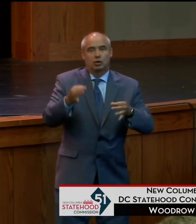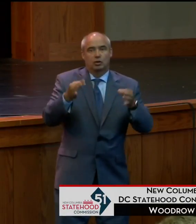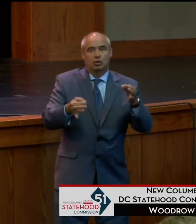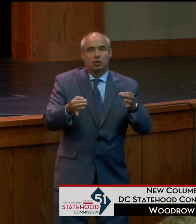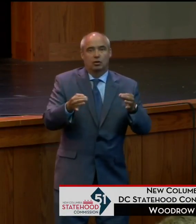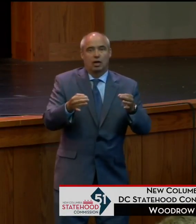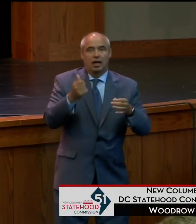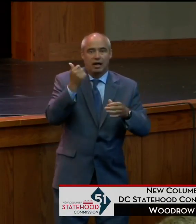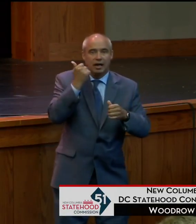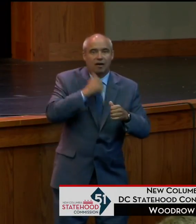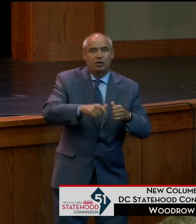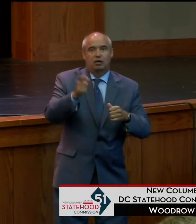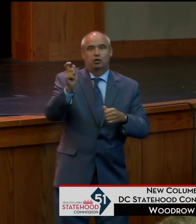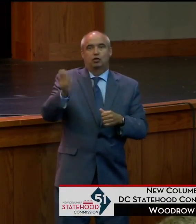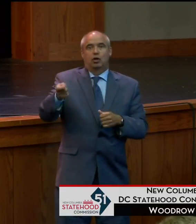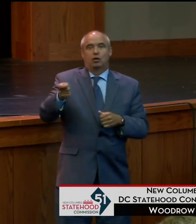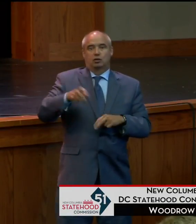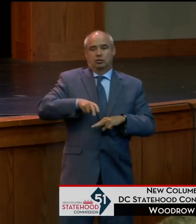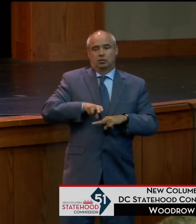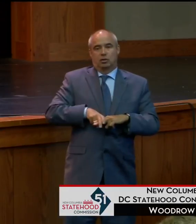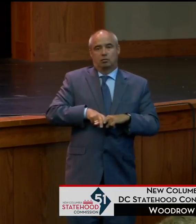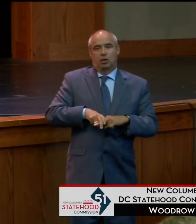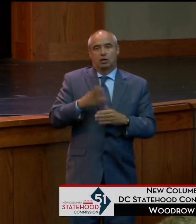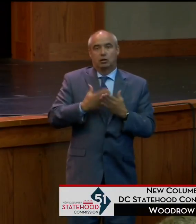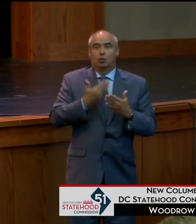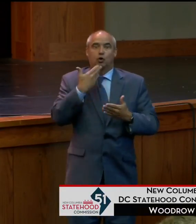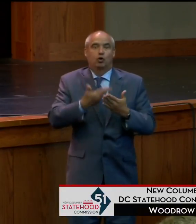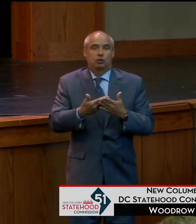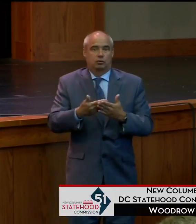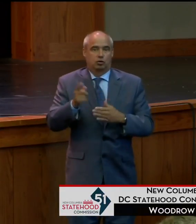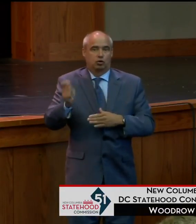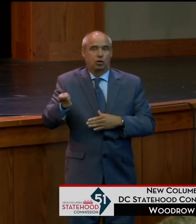EVERY JUDGE THAT NOW SERVES D.C. -- SOME OF THEM GOOD JUDGES.